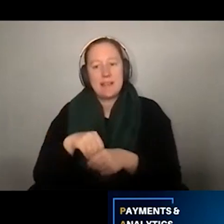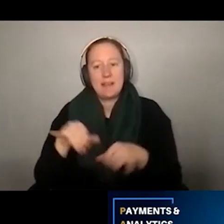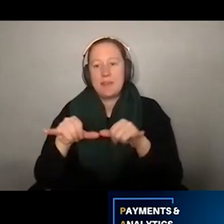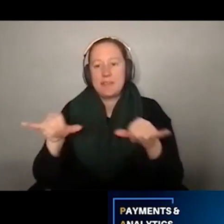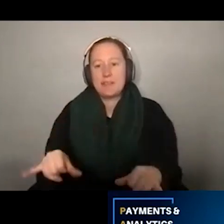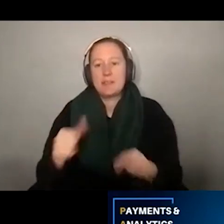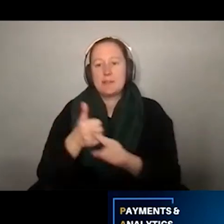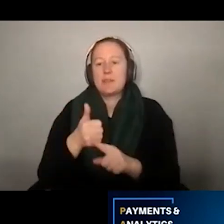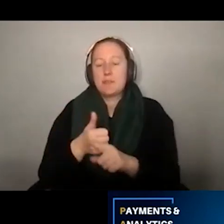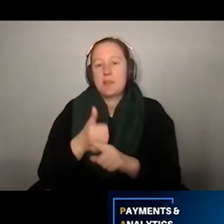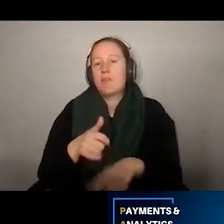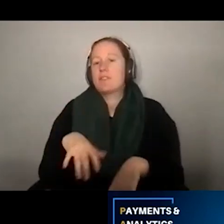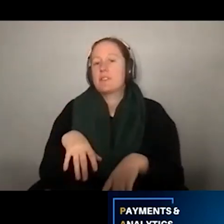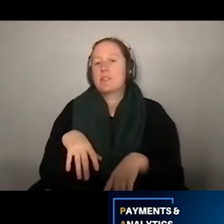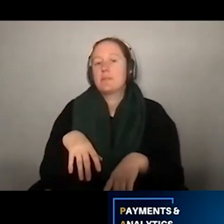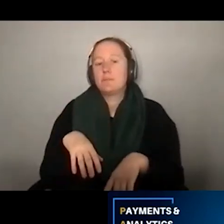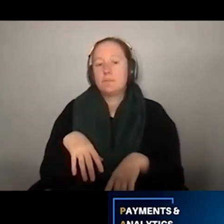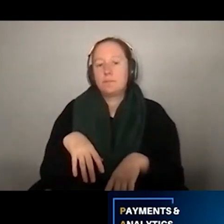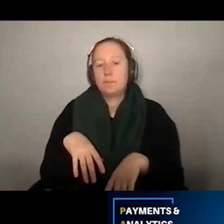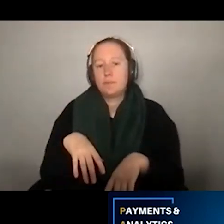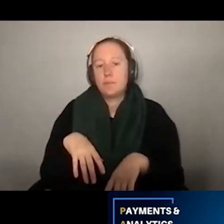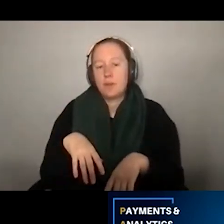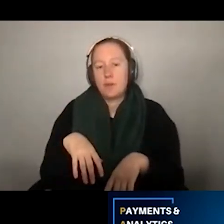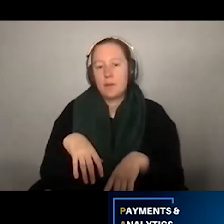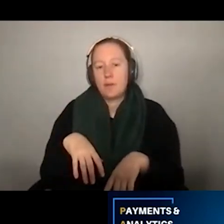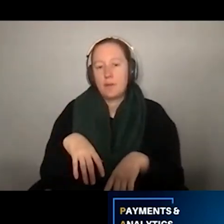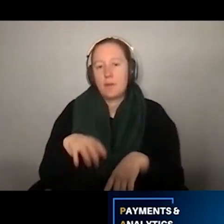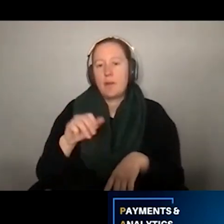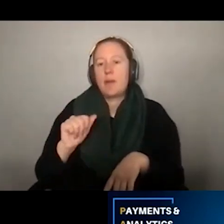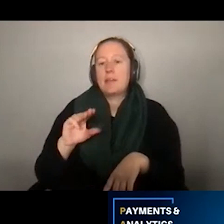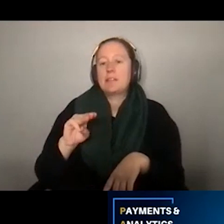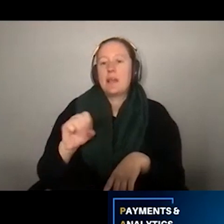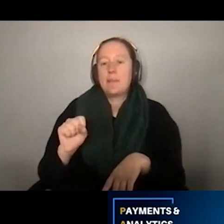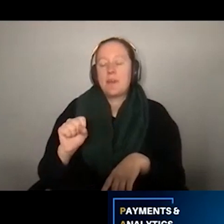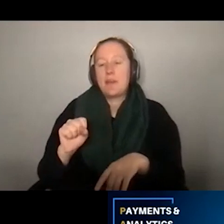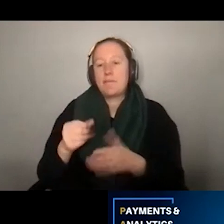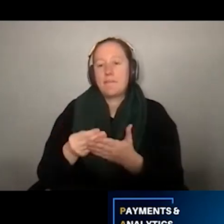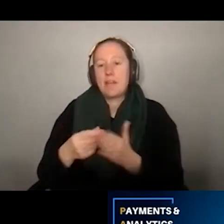It would be the ACMS financial representative permission